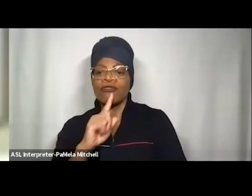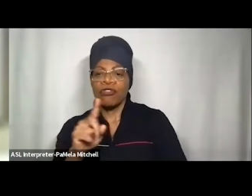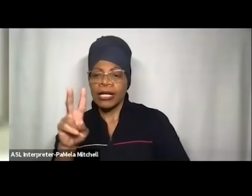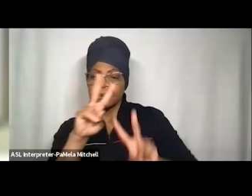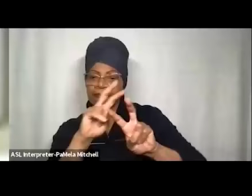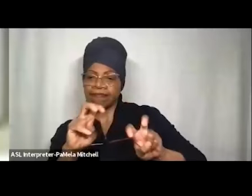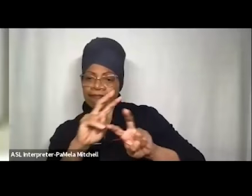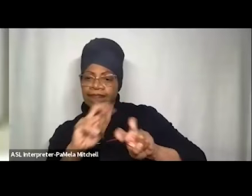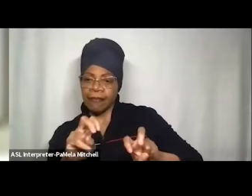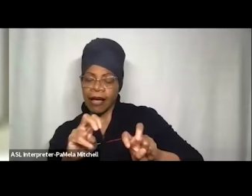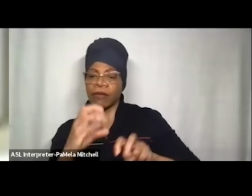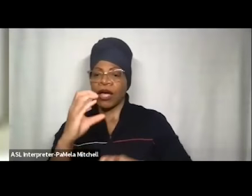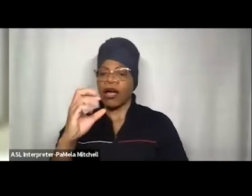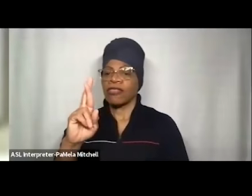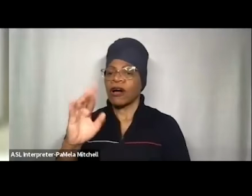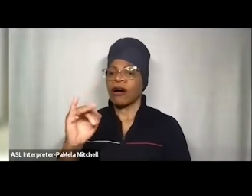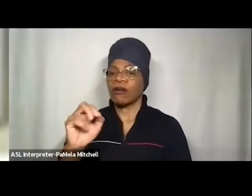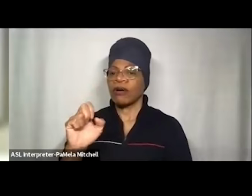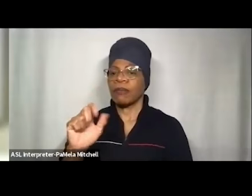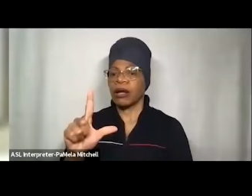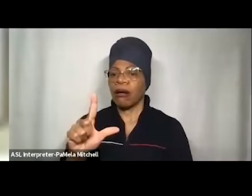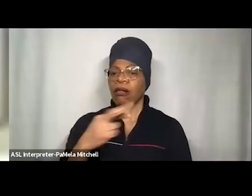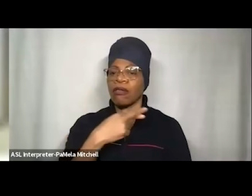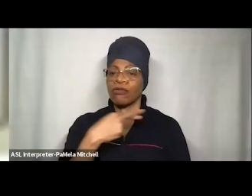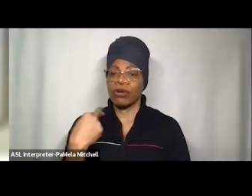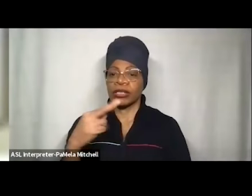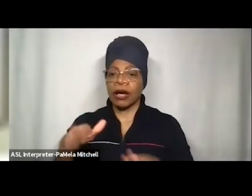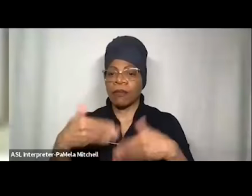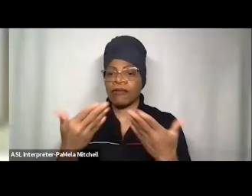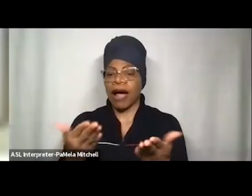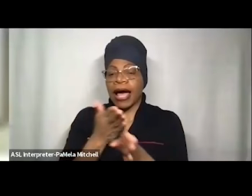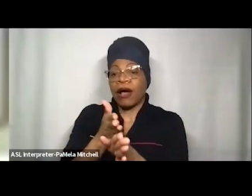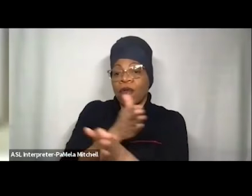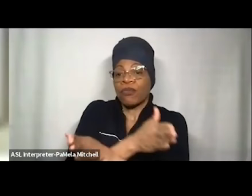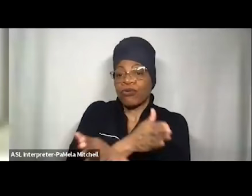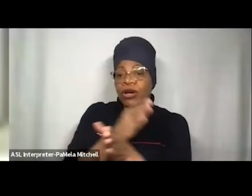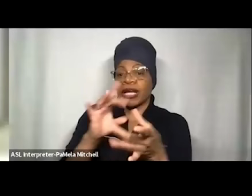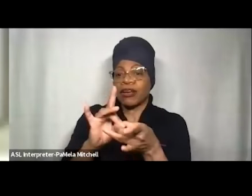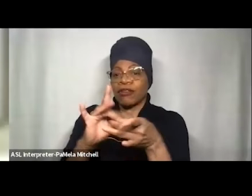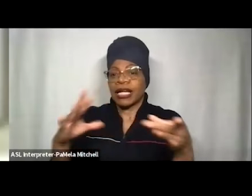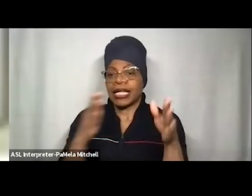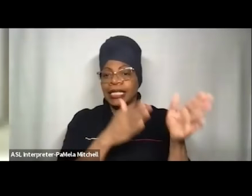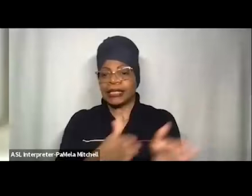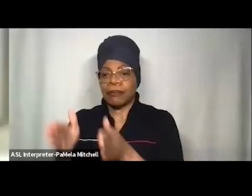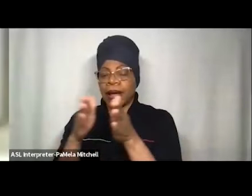as a way to provide pre-release planning and post-release placement in services.